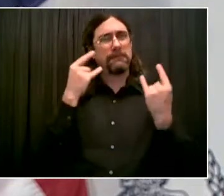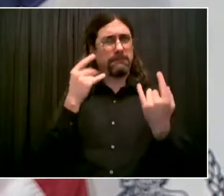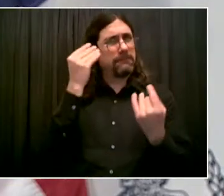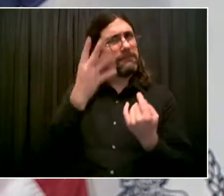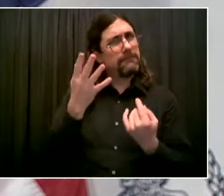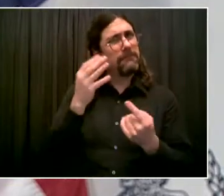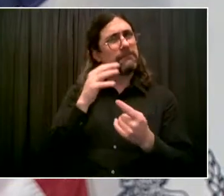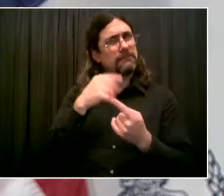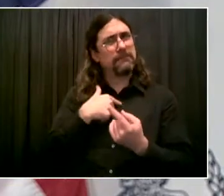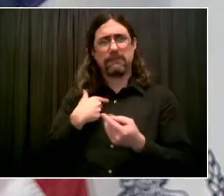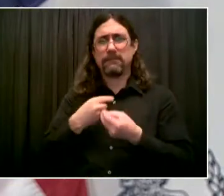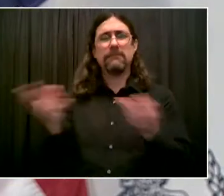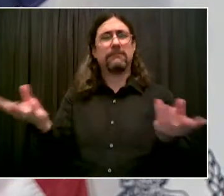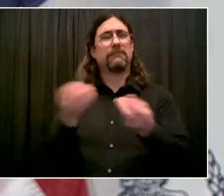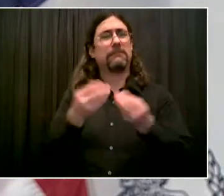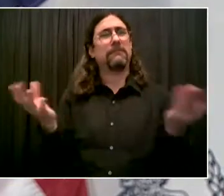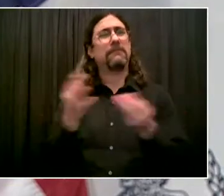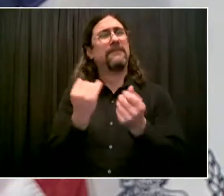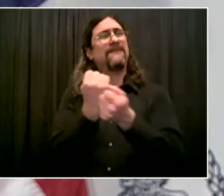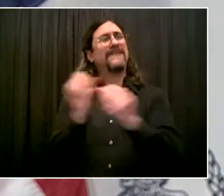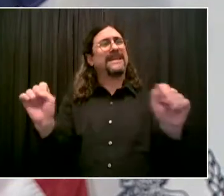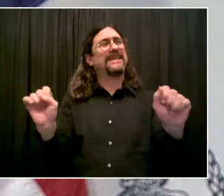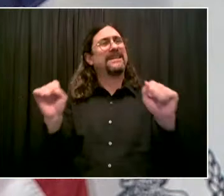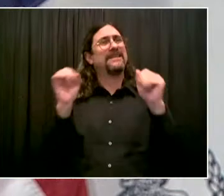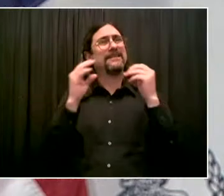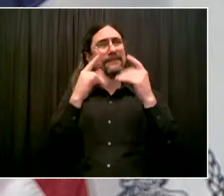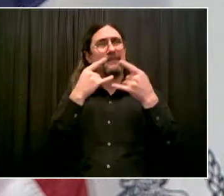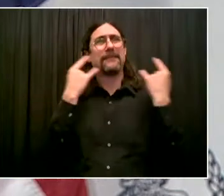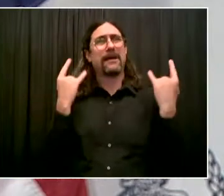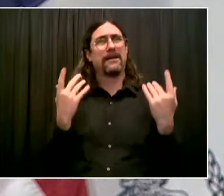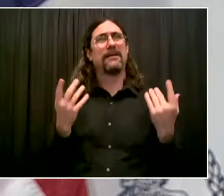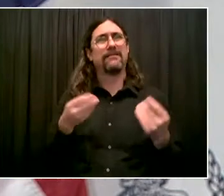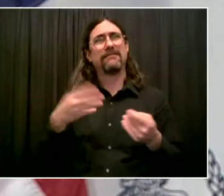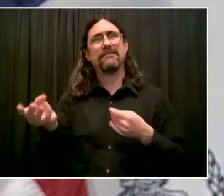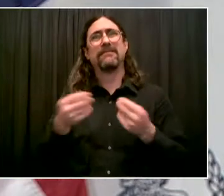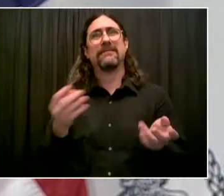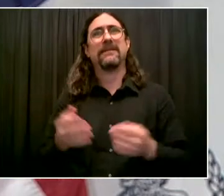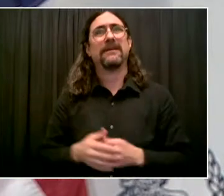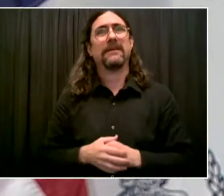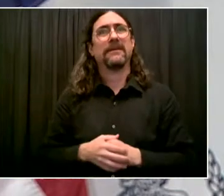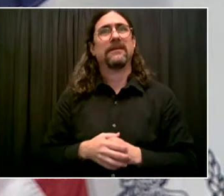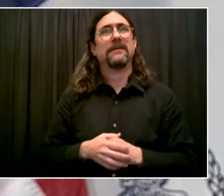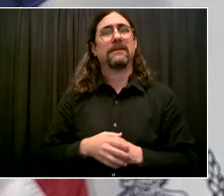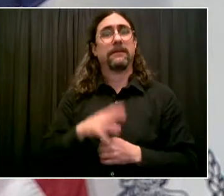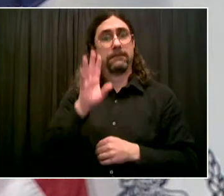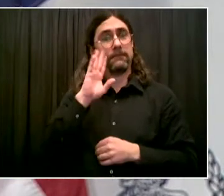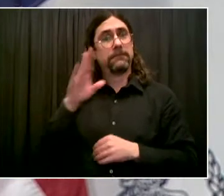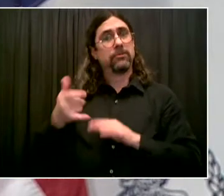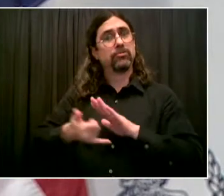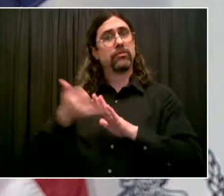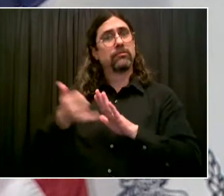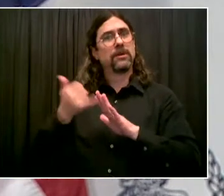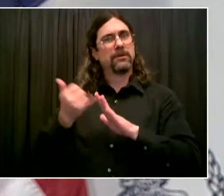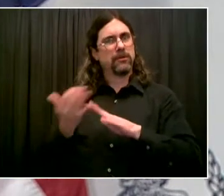I WOWOSAULD Y Y WHE T ICOCOMES TTO MASKS WE HAVE HAD A LOT OF SUCCESS JUST GOING OUT AND GIVING AWAY FREE MASKS AND HAVING PEOPLE OUT THERE. SUBWAY RIDERSHIP IS GOING UP. LAST THURSDAY Y